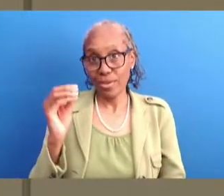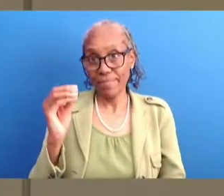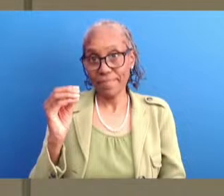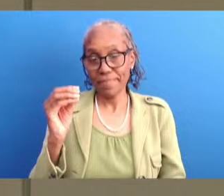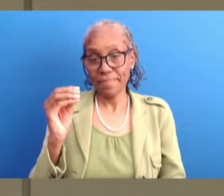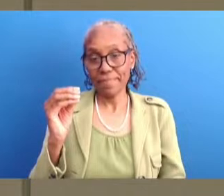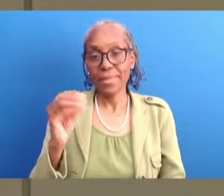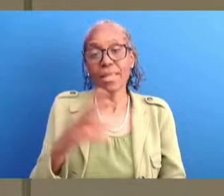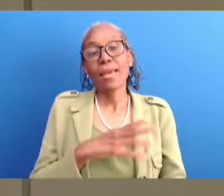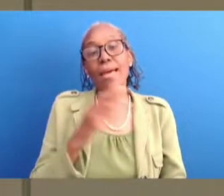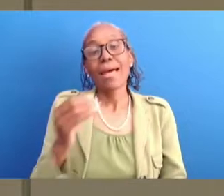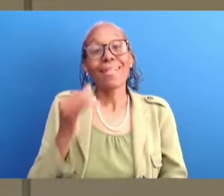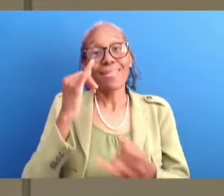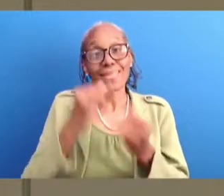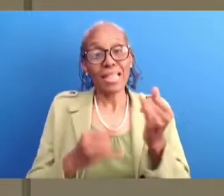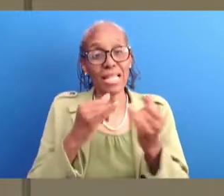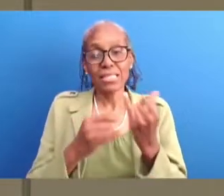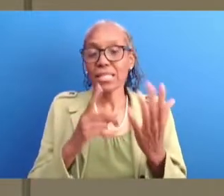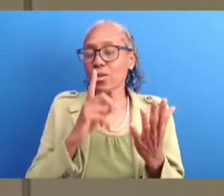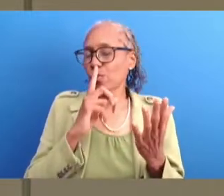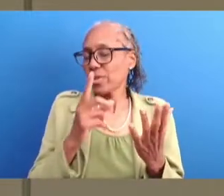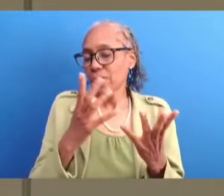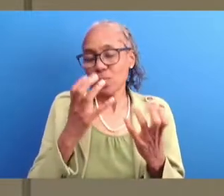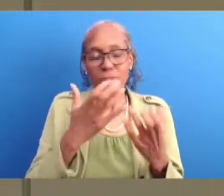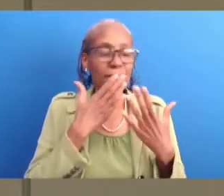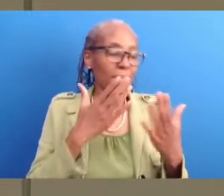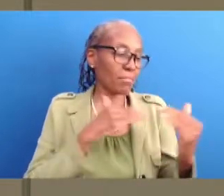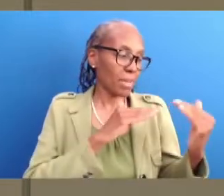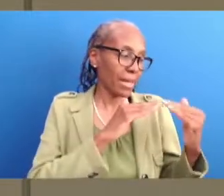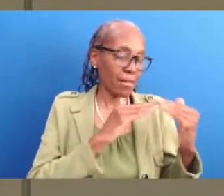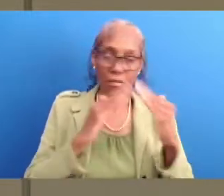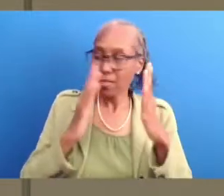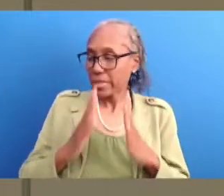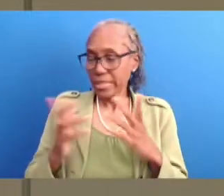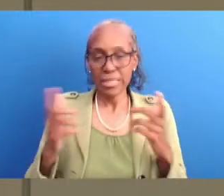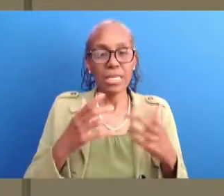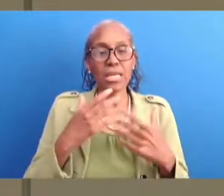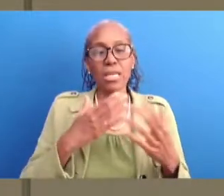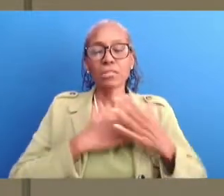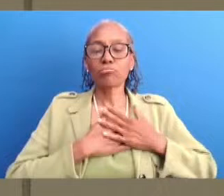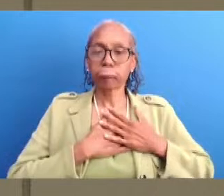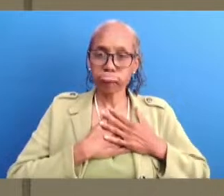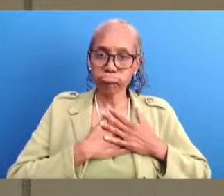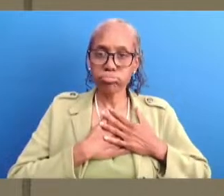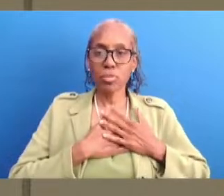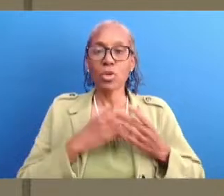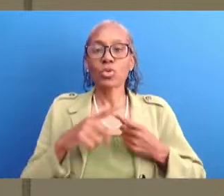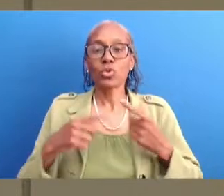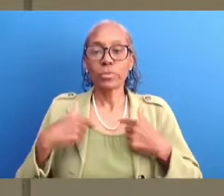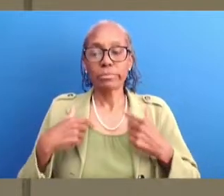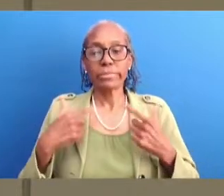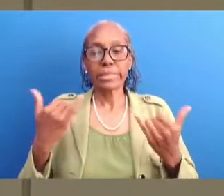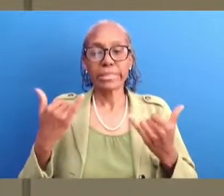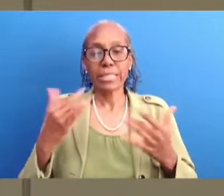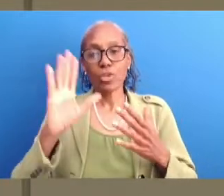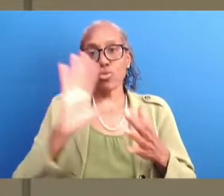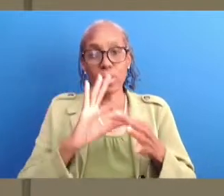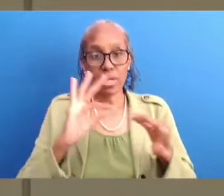FOR EVERYTHING YOU DO FOR MECKLENBURG COUNTY.